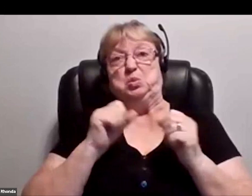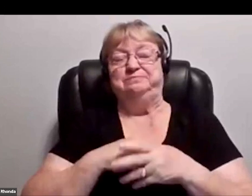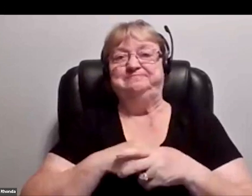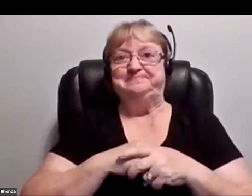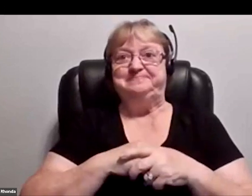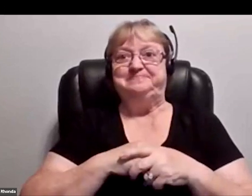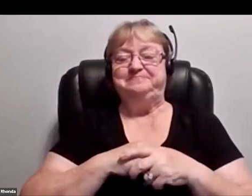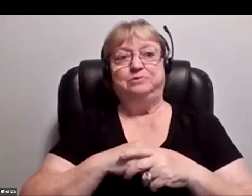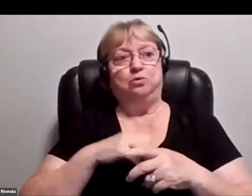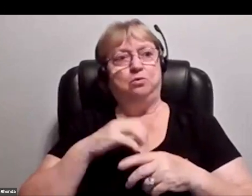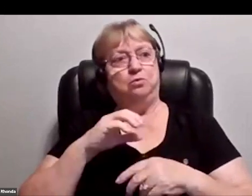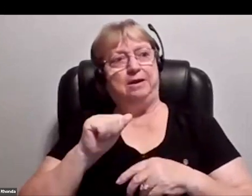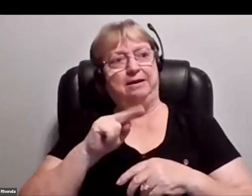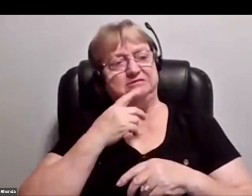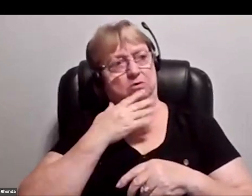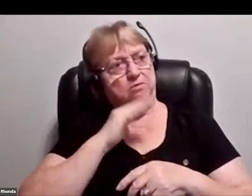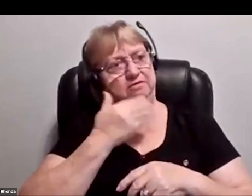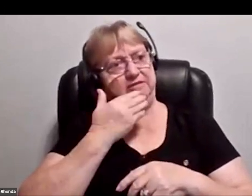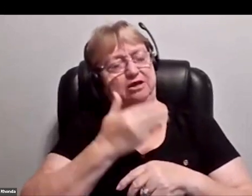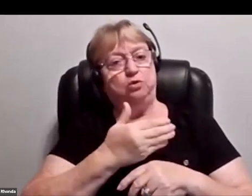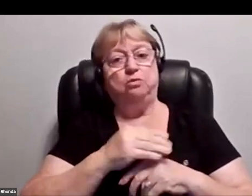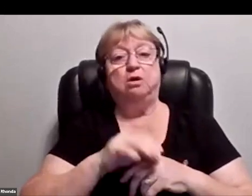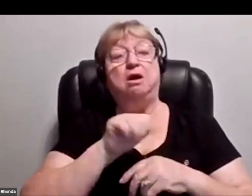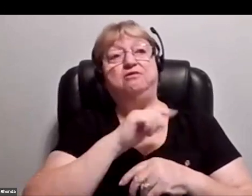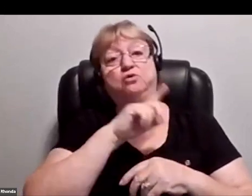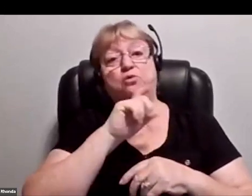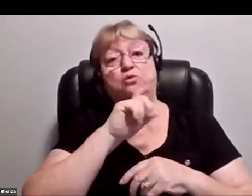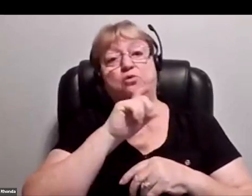Thank you. Next question I hear is from Adrian who says,